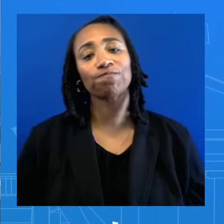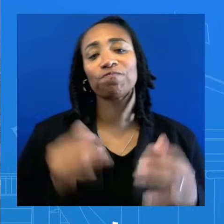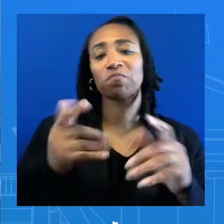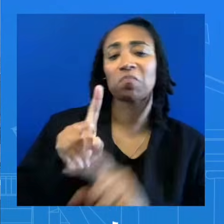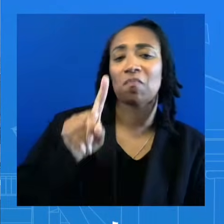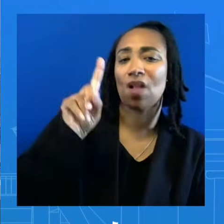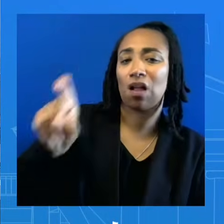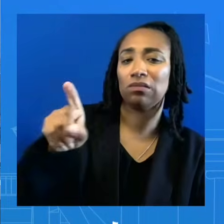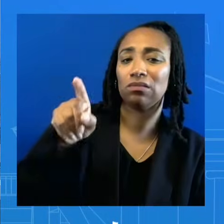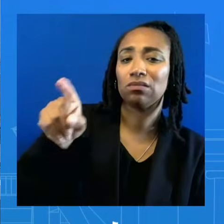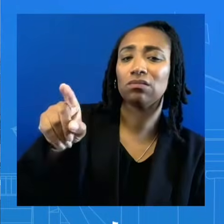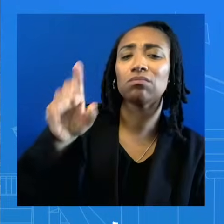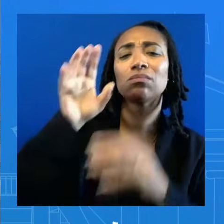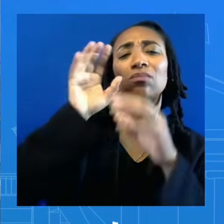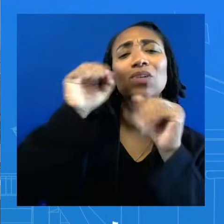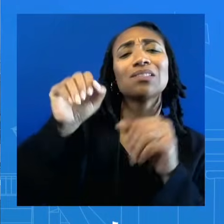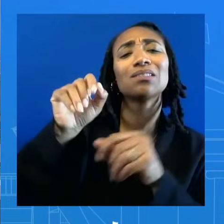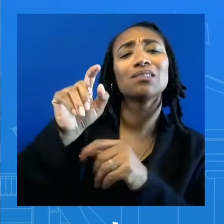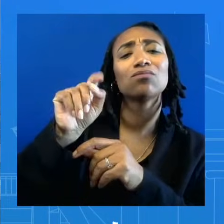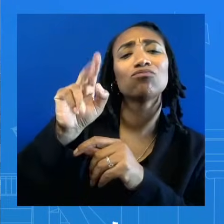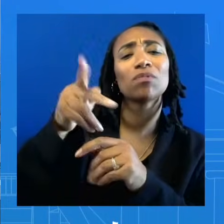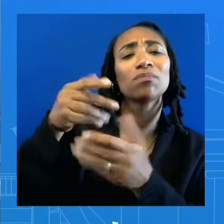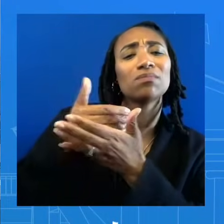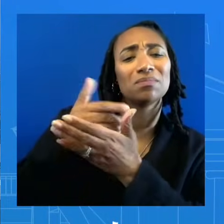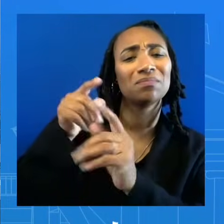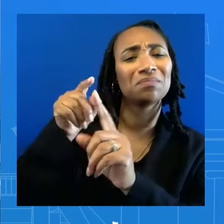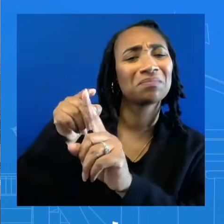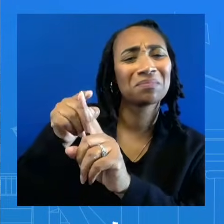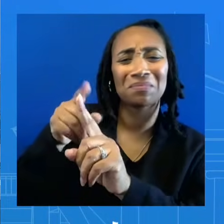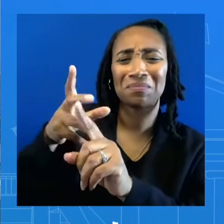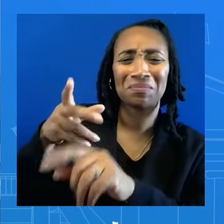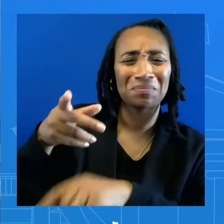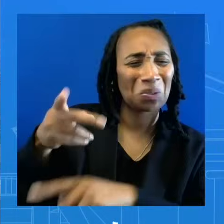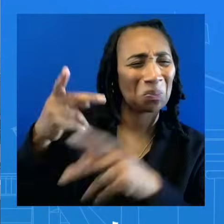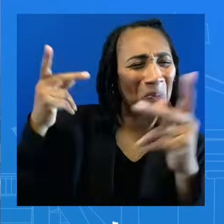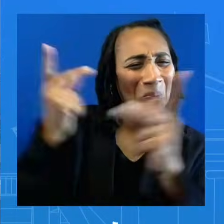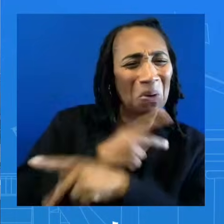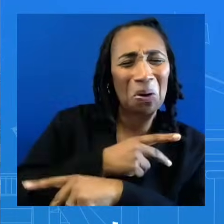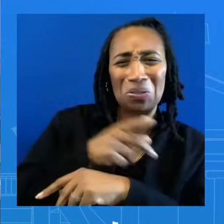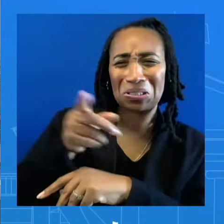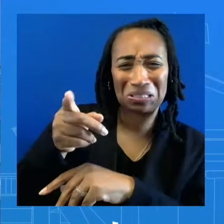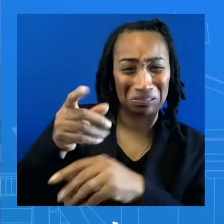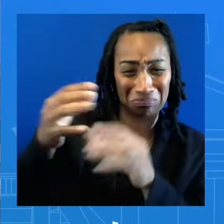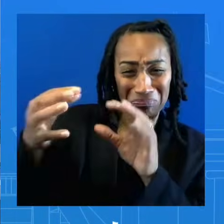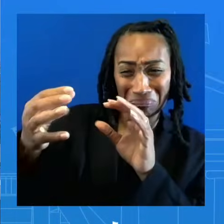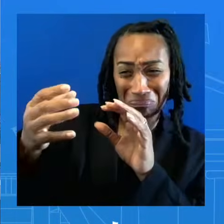by the Biden administration to let Ukraine fire long-range missiles into Ukraine? Mr. Kirby: Hey, look, I'm not going to get